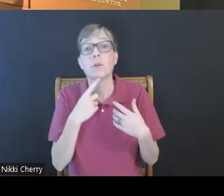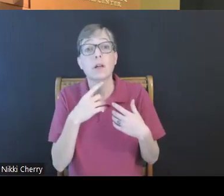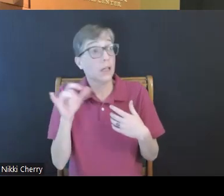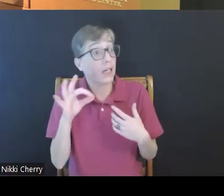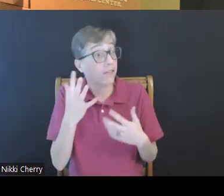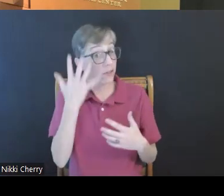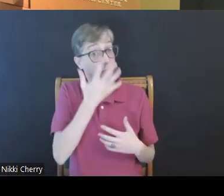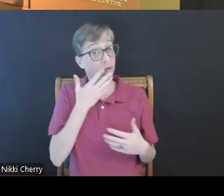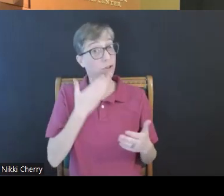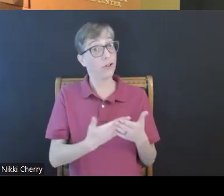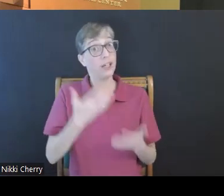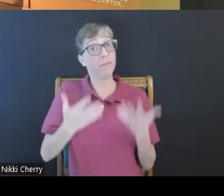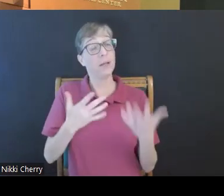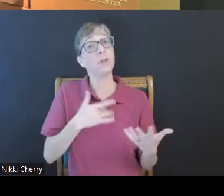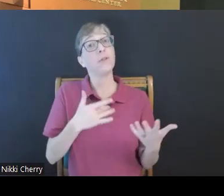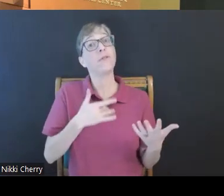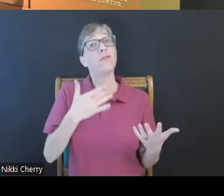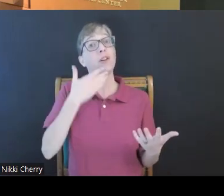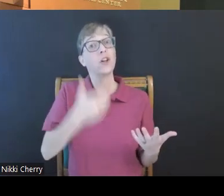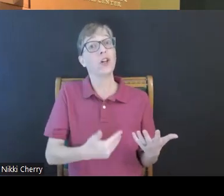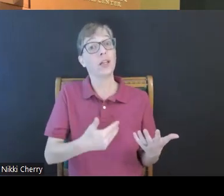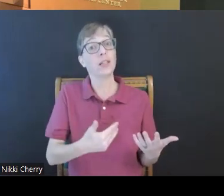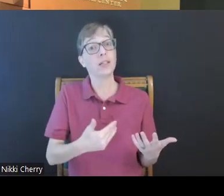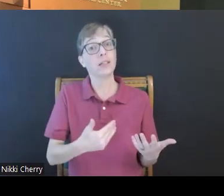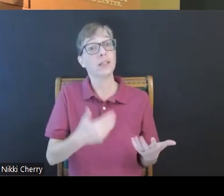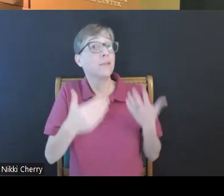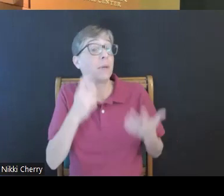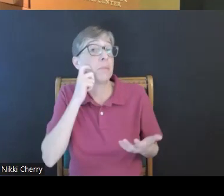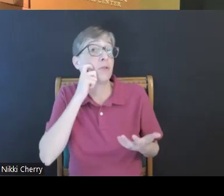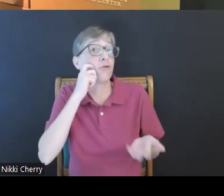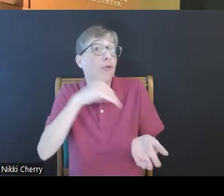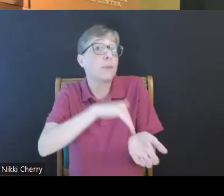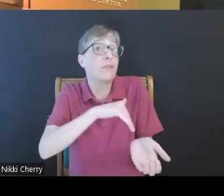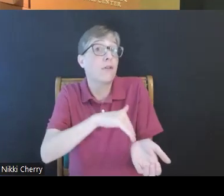good uh so maybe the dermatologist is even good for your mental health and there was an older